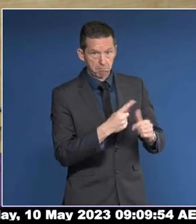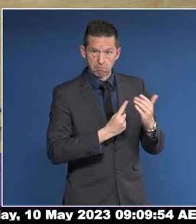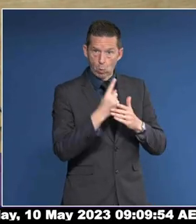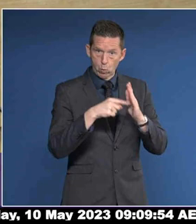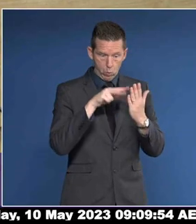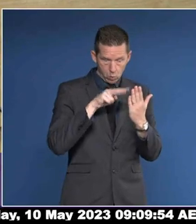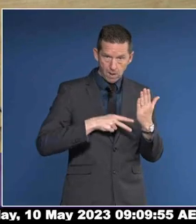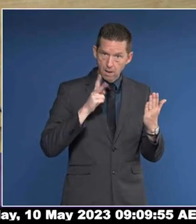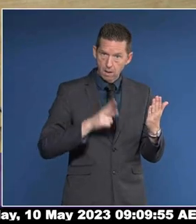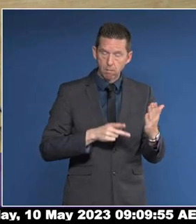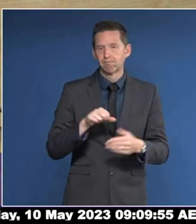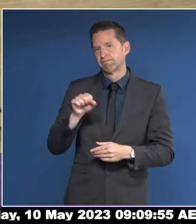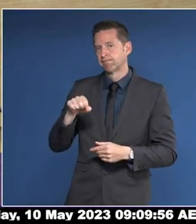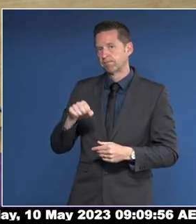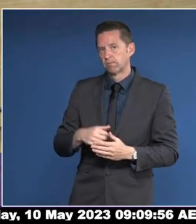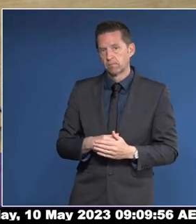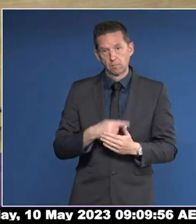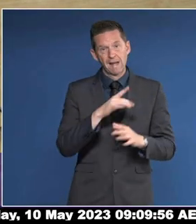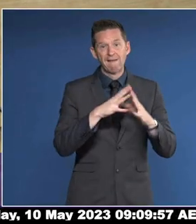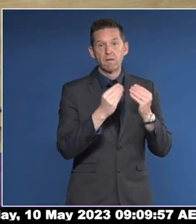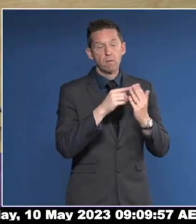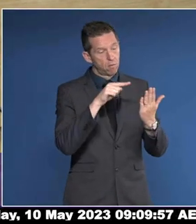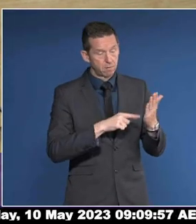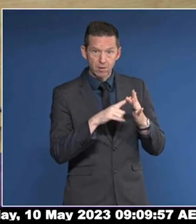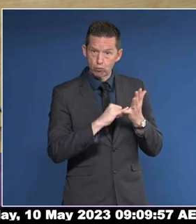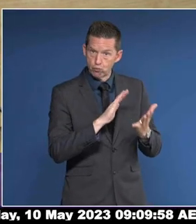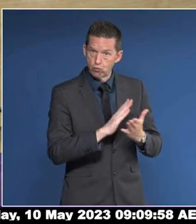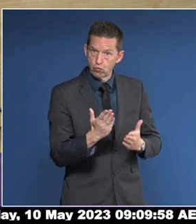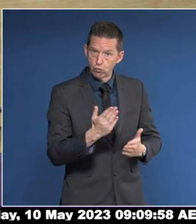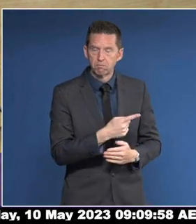Yes. MS EASTMAN: And the contents of the statement are true and correct? DR CRAWFORD: Yes.